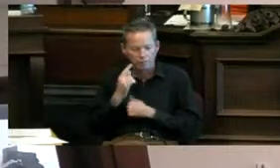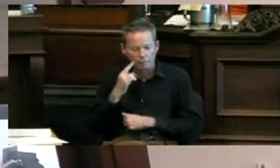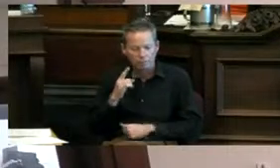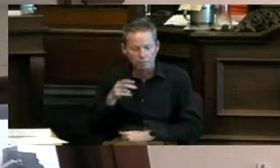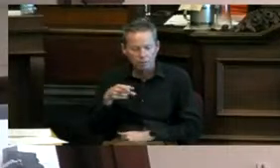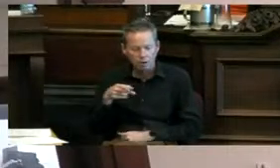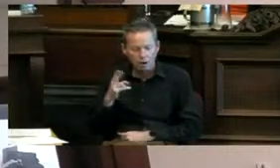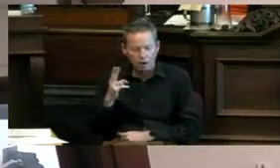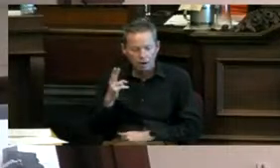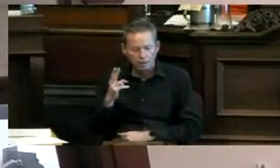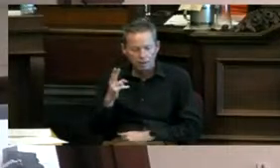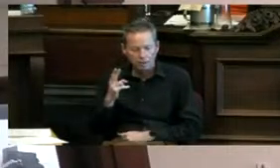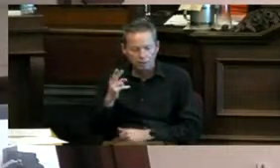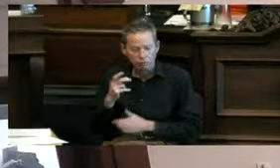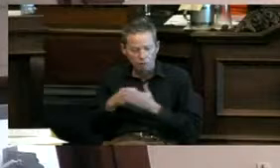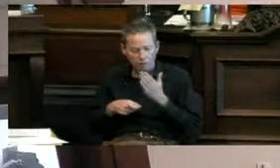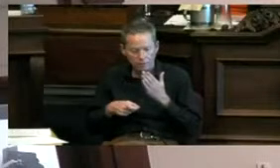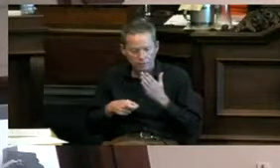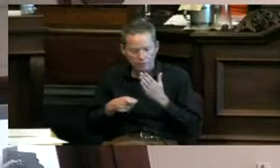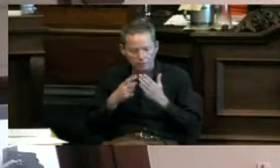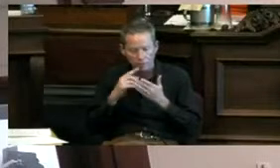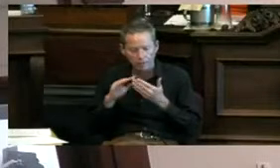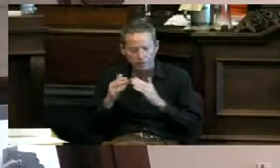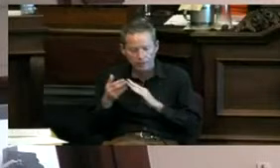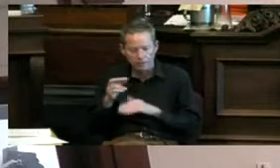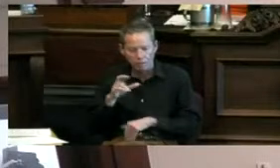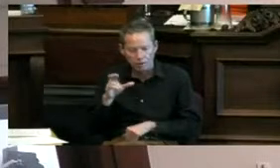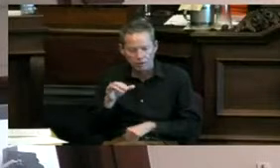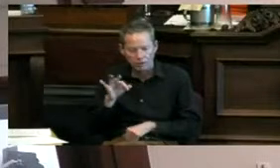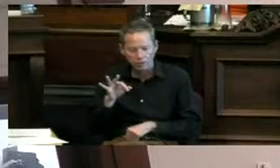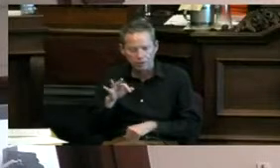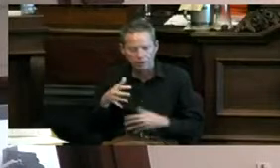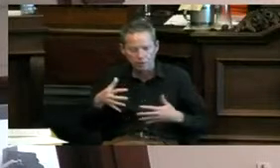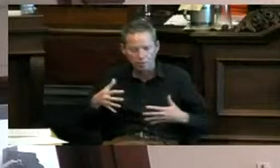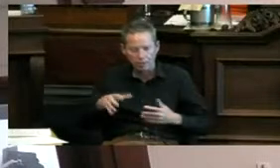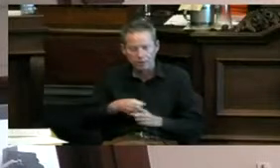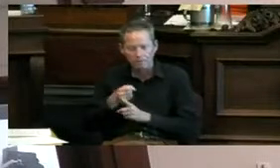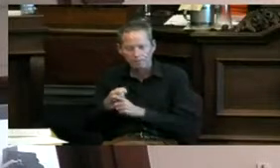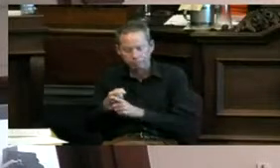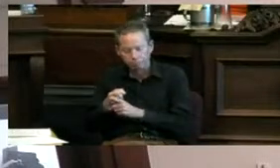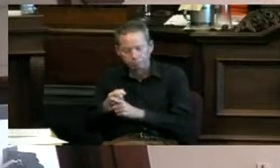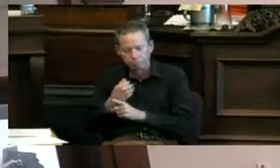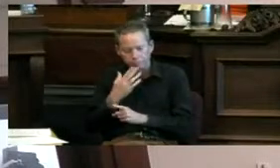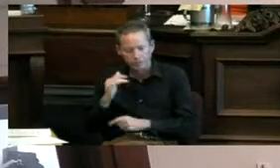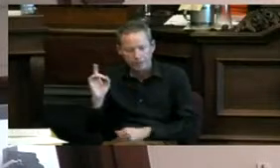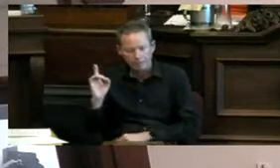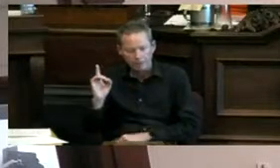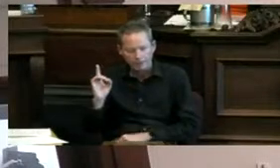puts you at a at a great risk